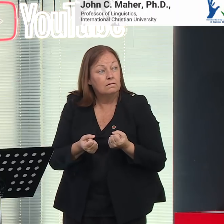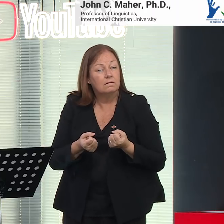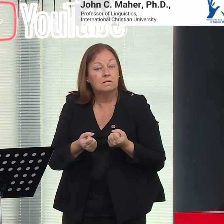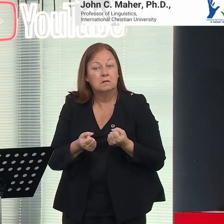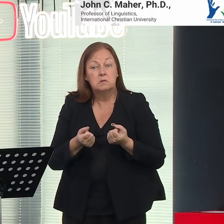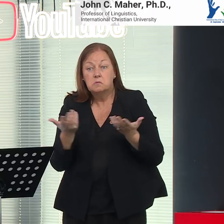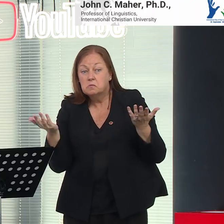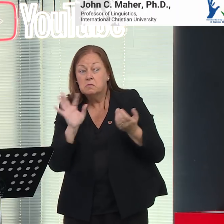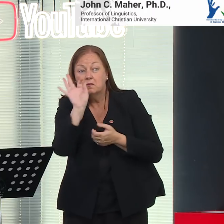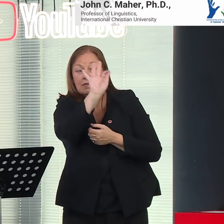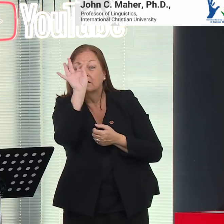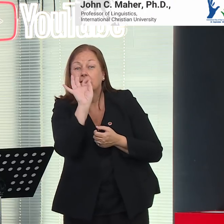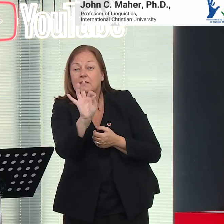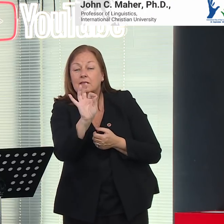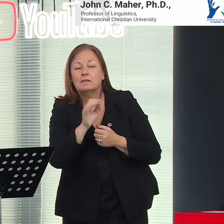Your language has some kind of standard?